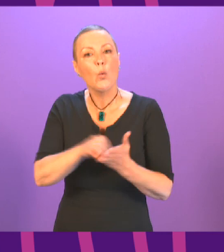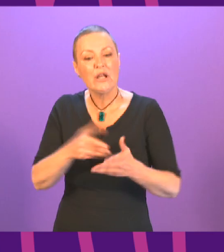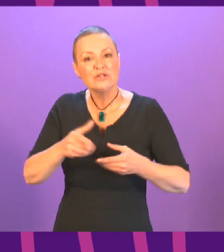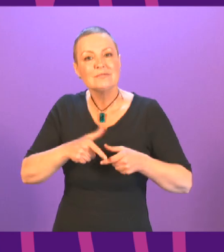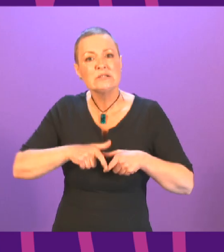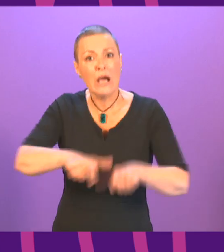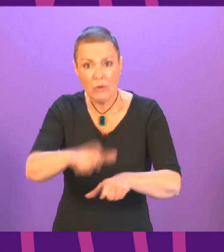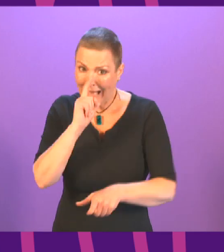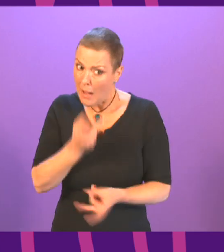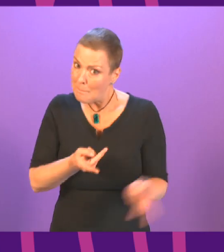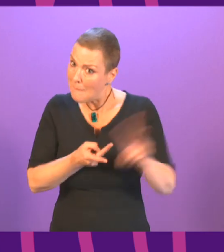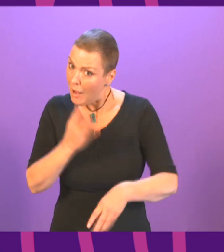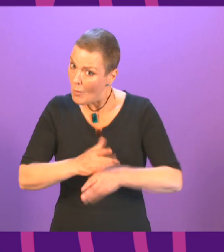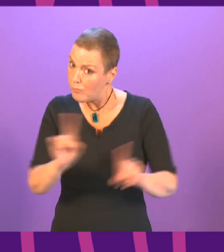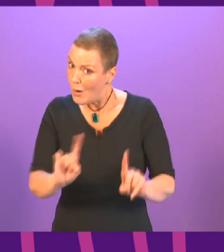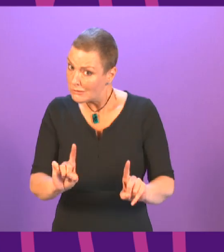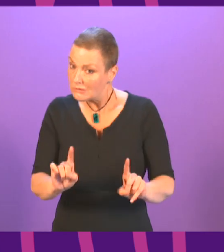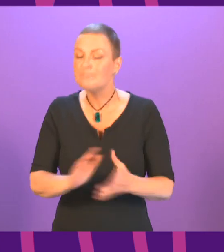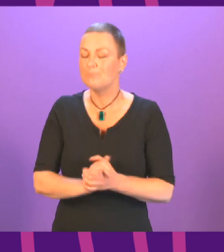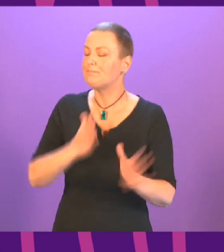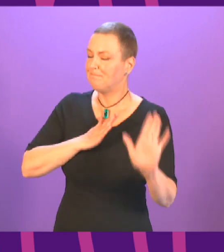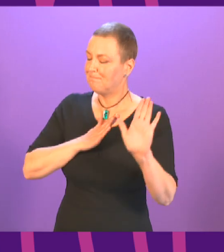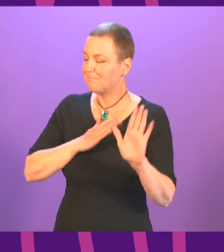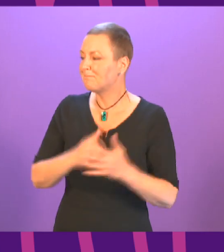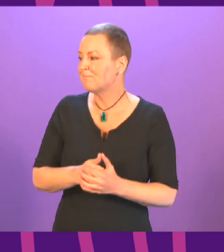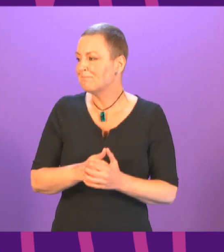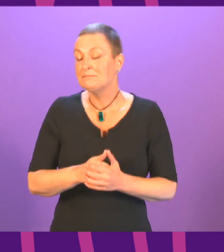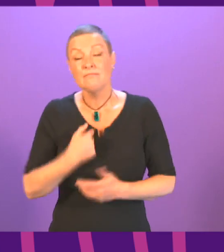The First Minister: Before I come on to furlough, I will finish